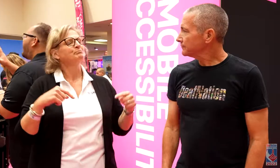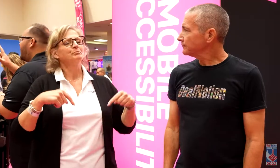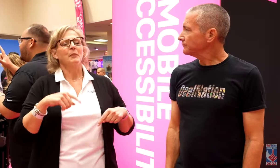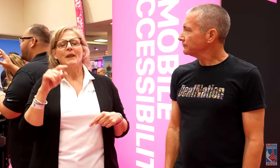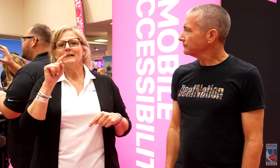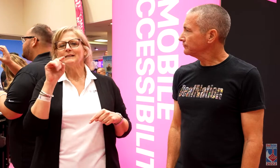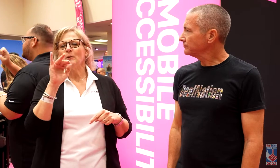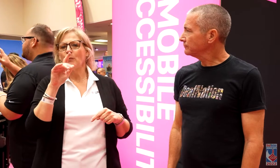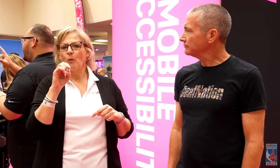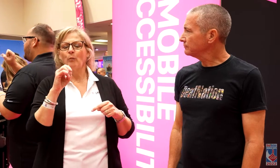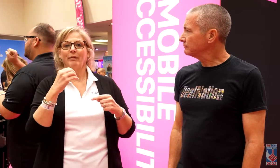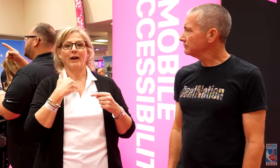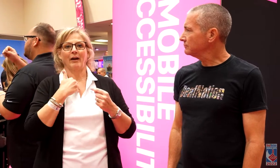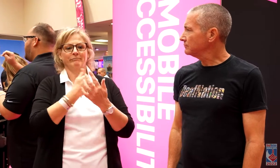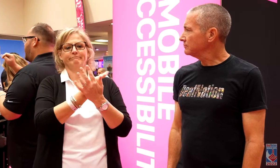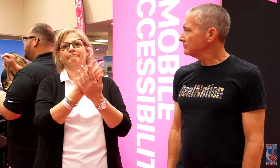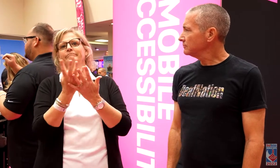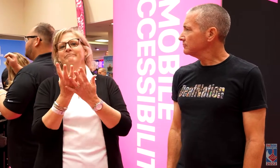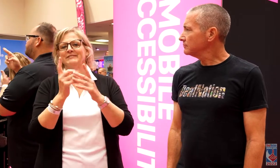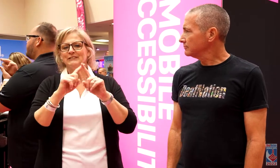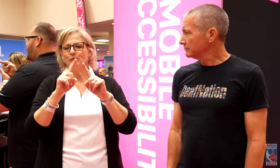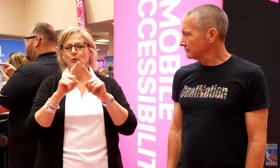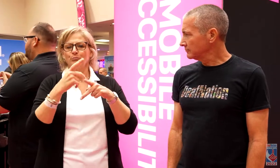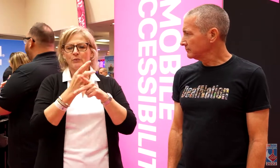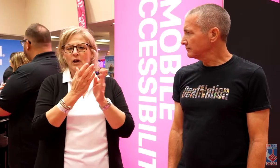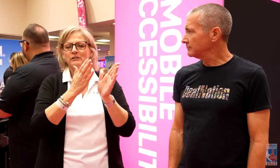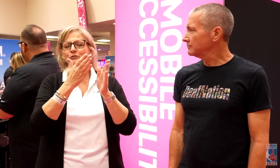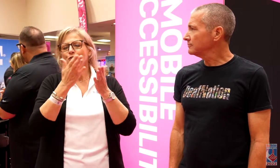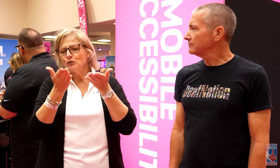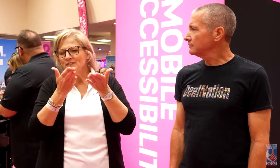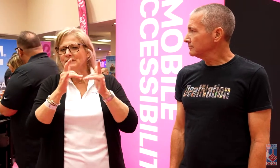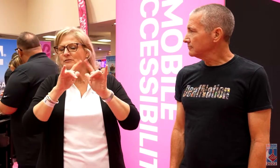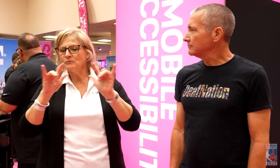T-Mobile has a range of different products and services,